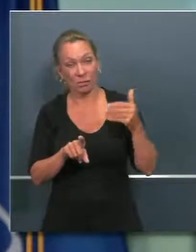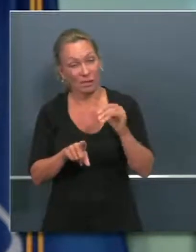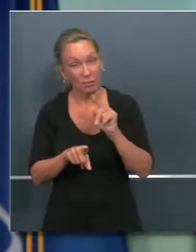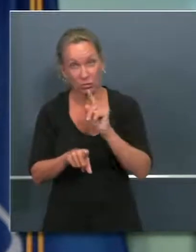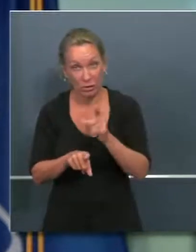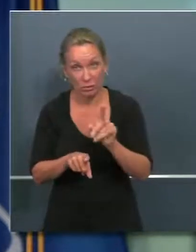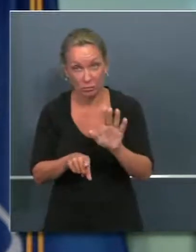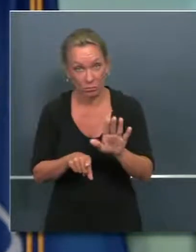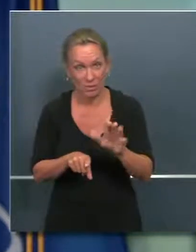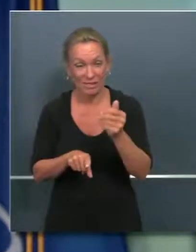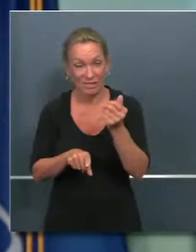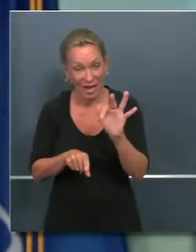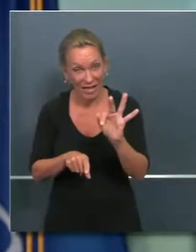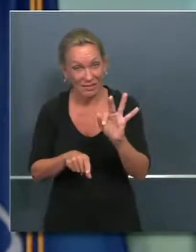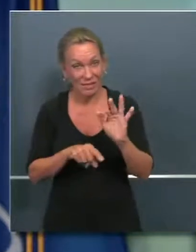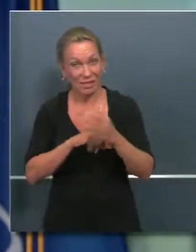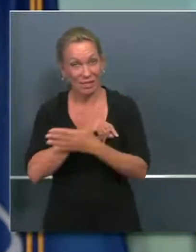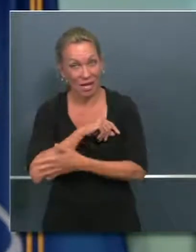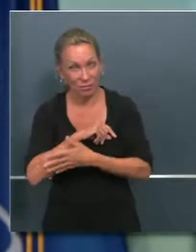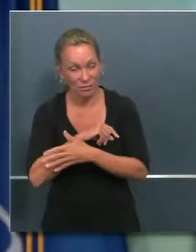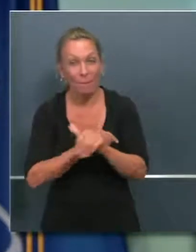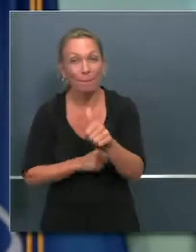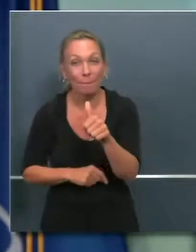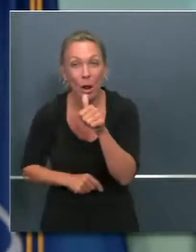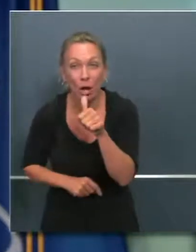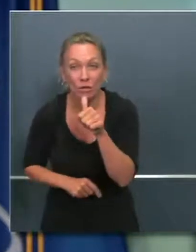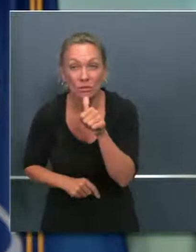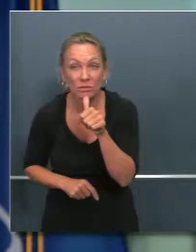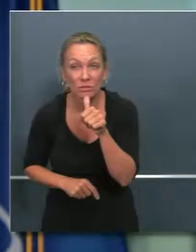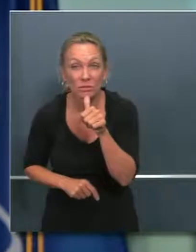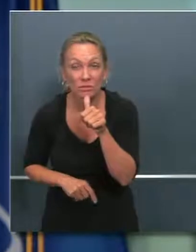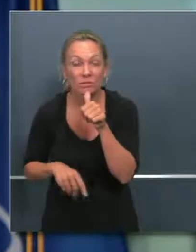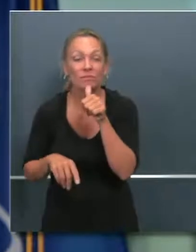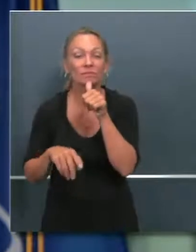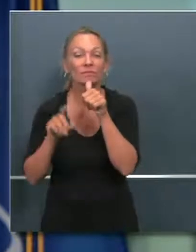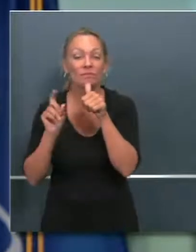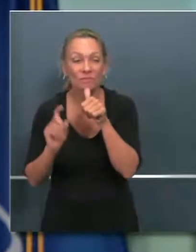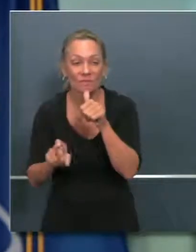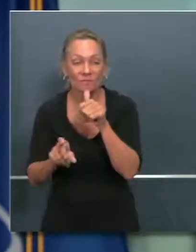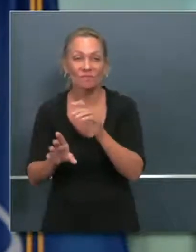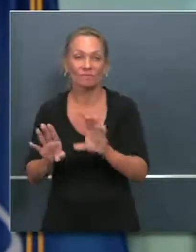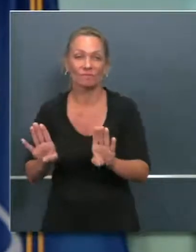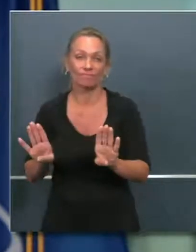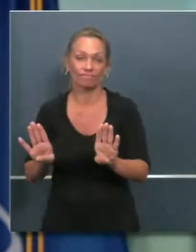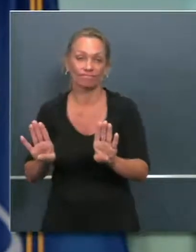the data bears out that we should advance them with that let me ask dr. Ghali talk about skilled